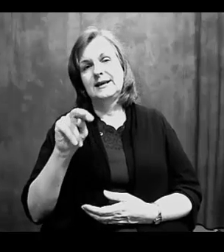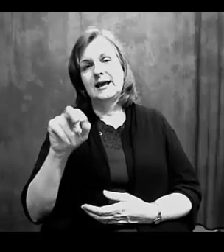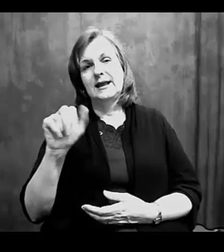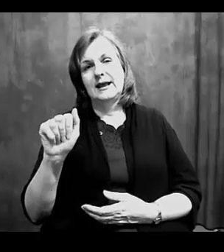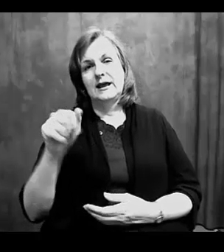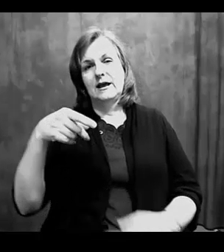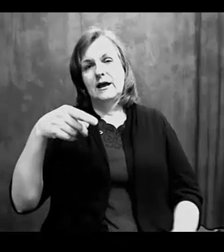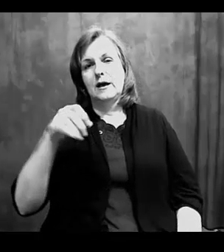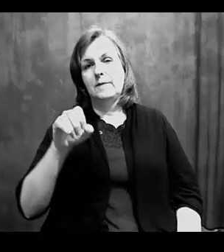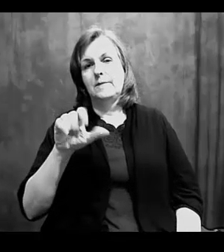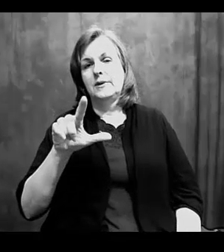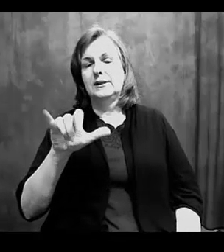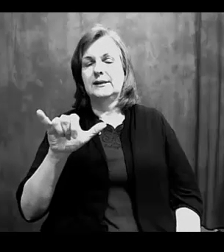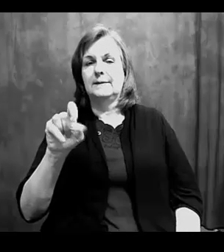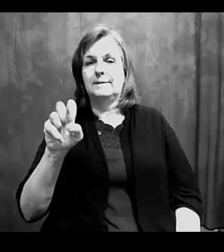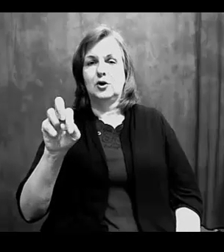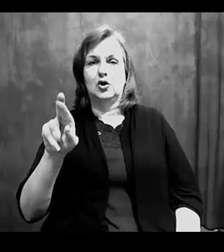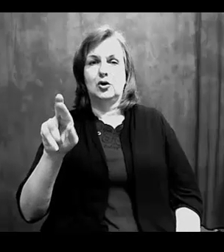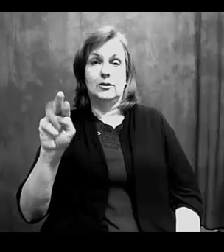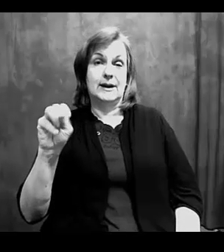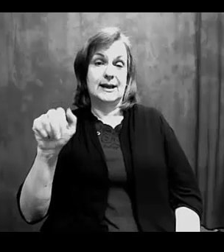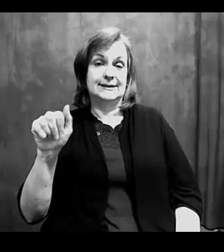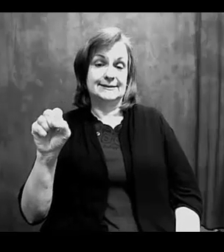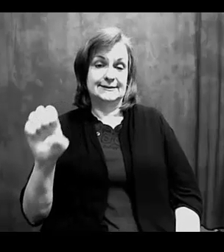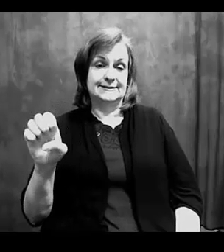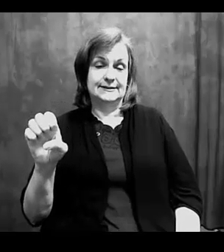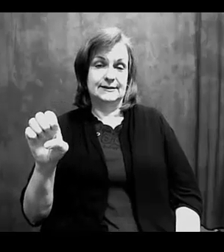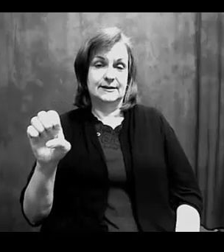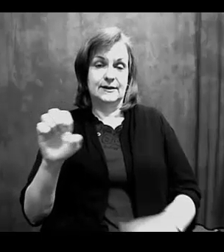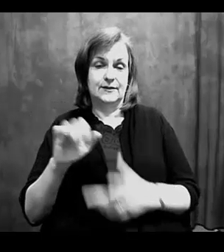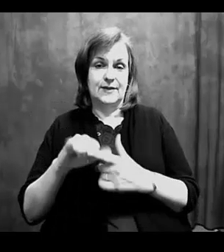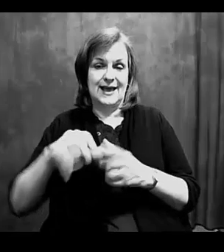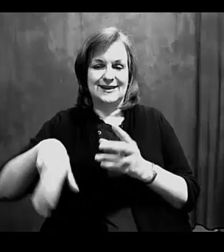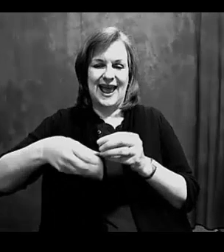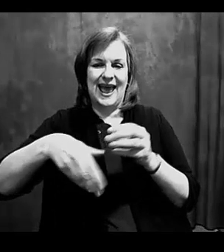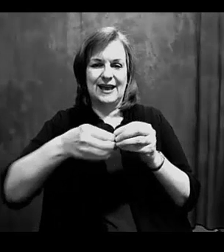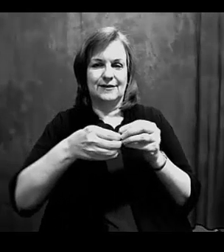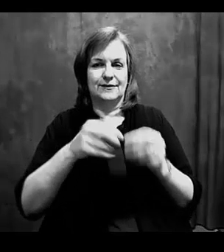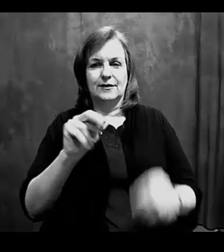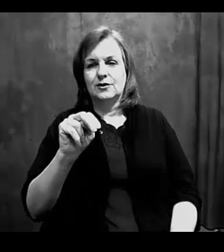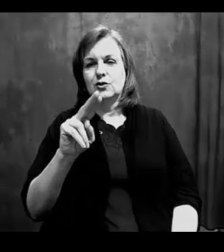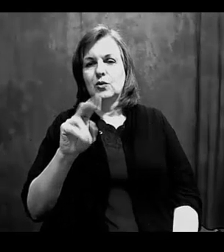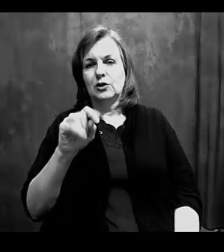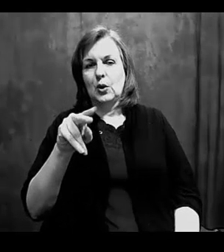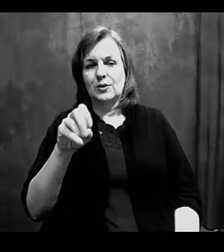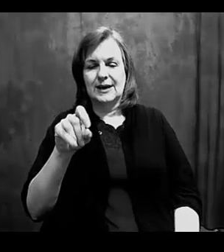DNA polymerase that are going to be in responsible for adding